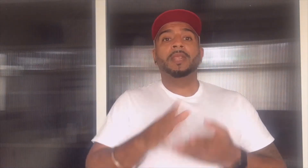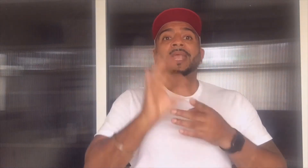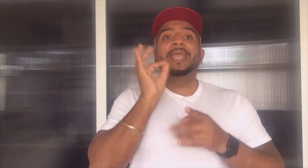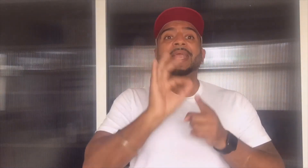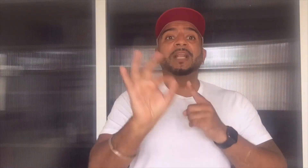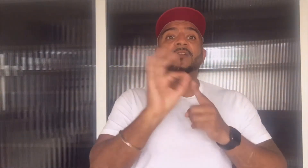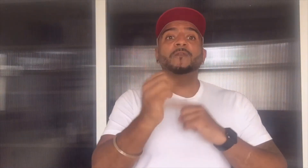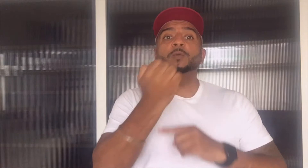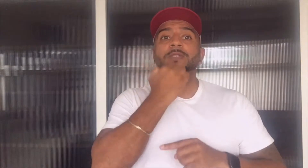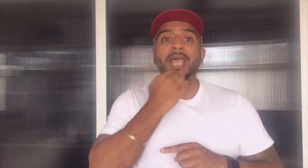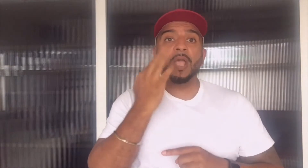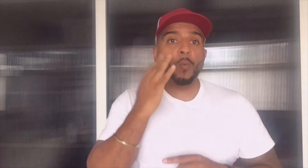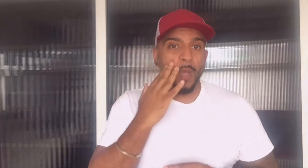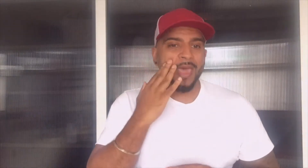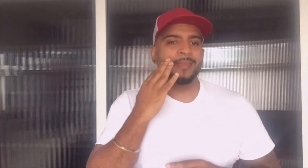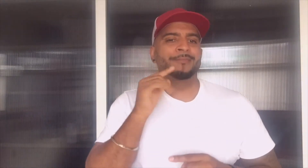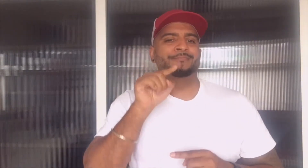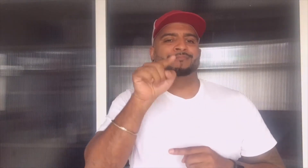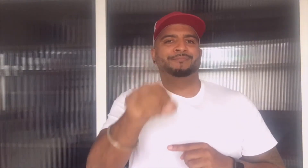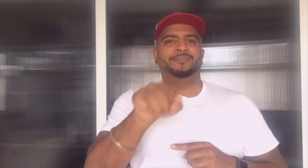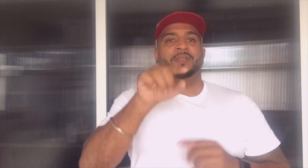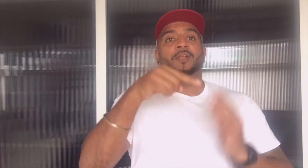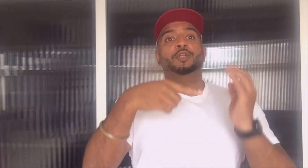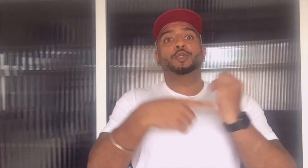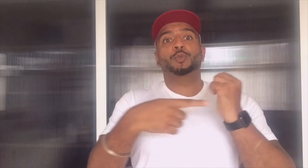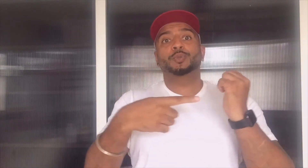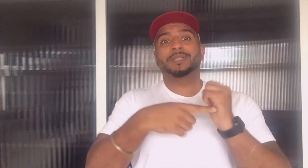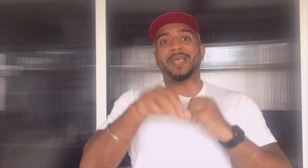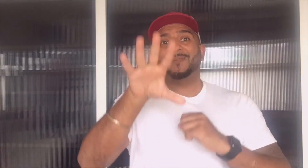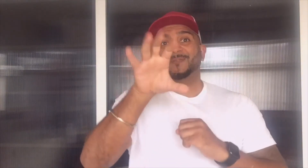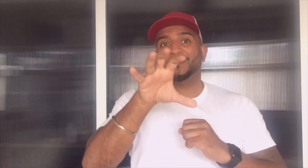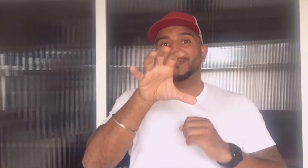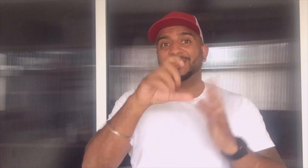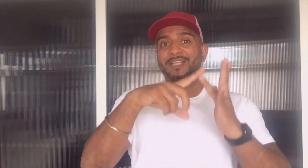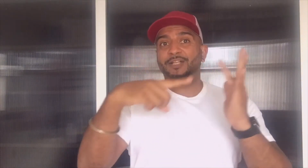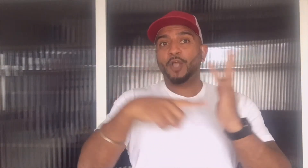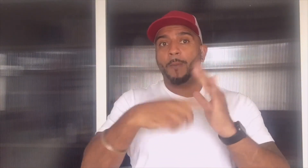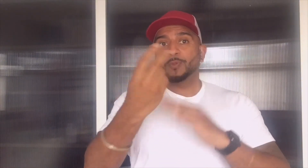The interview date will be Tuesday 15th October 2019.